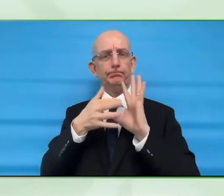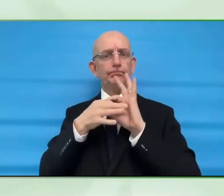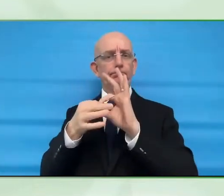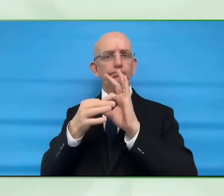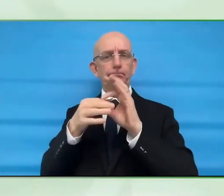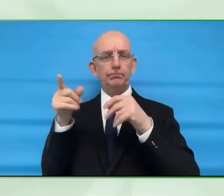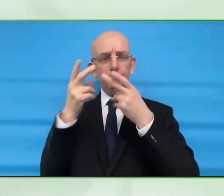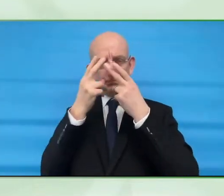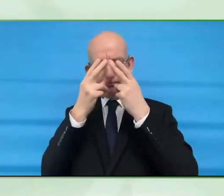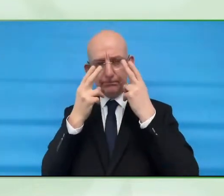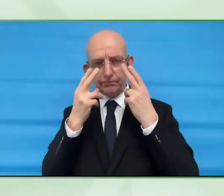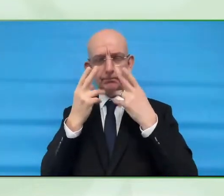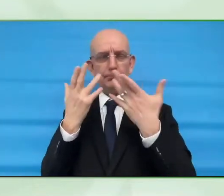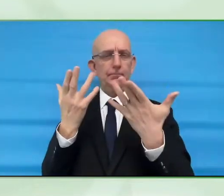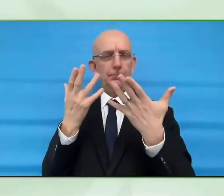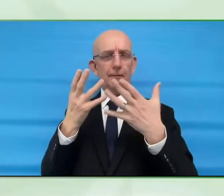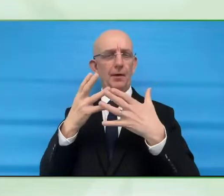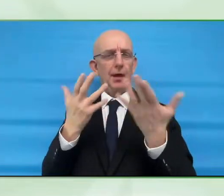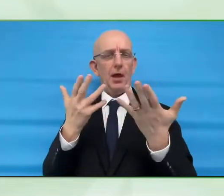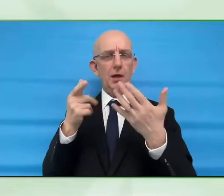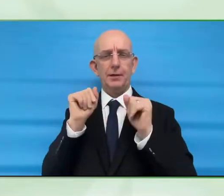interested in exploring.